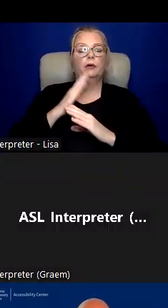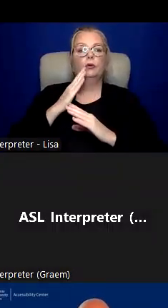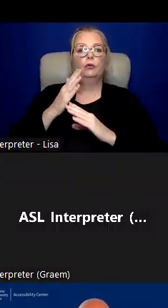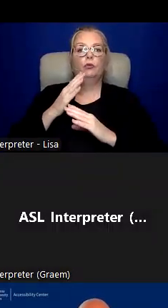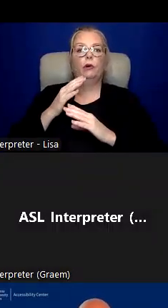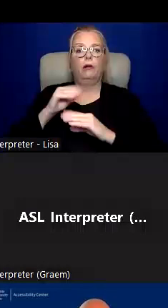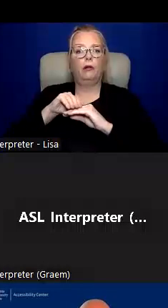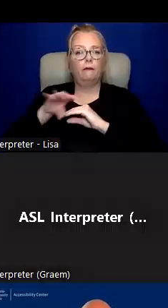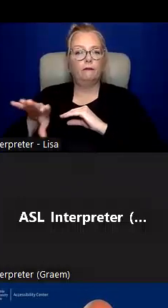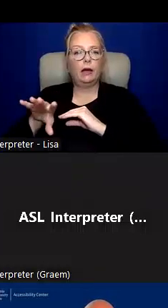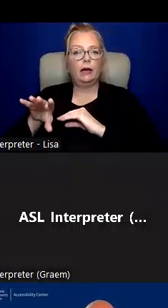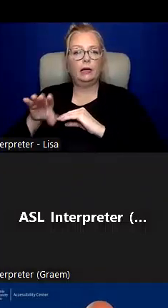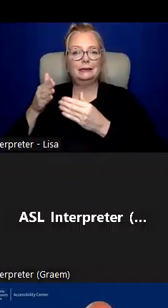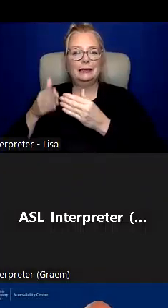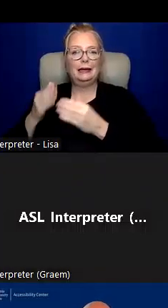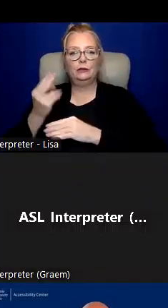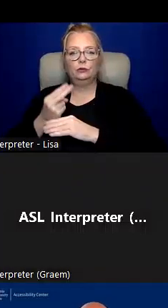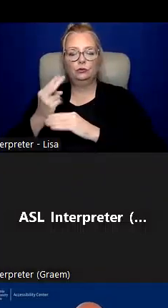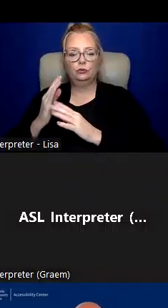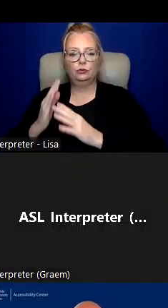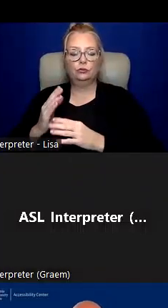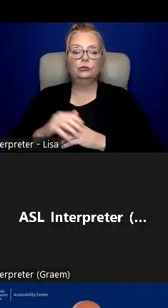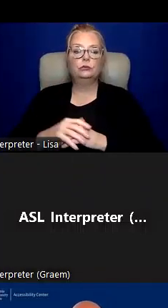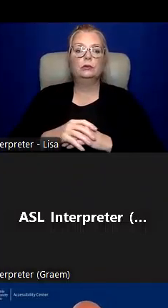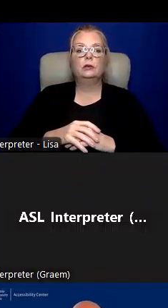Second objective is, we need to be working with our vendors